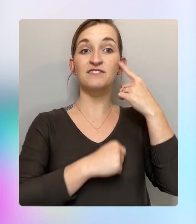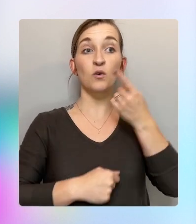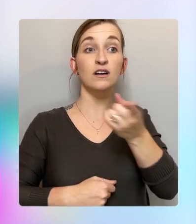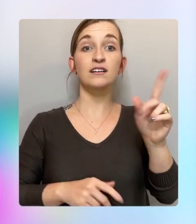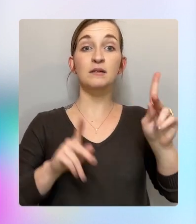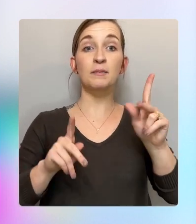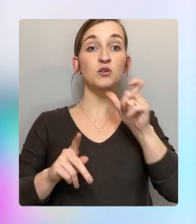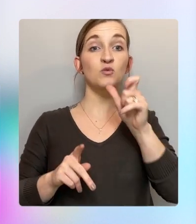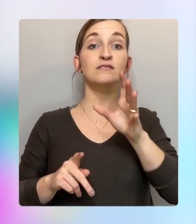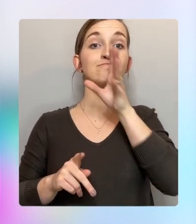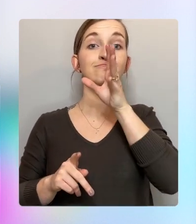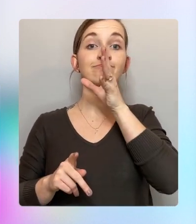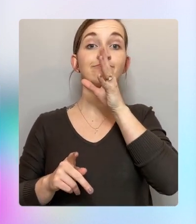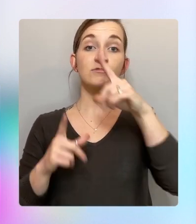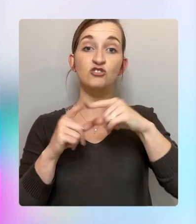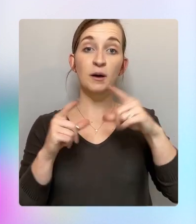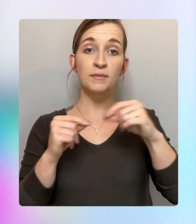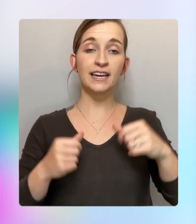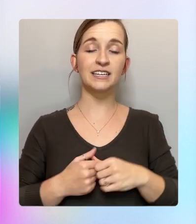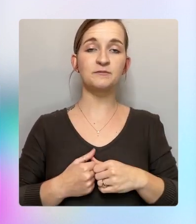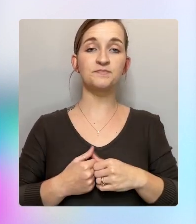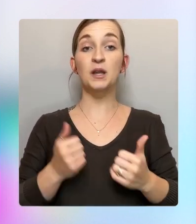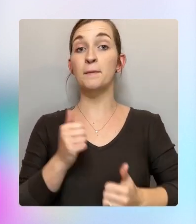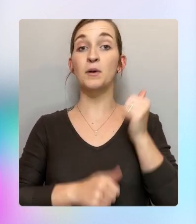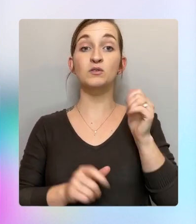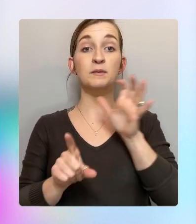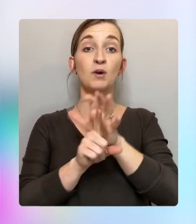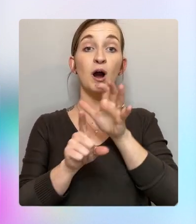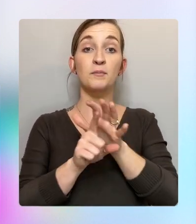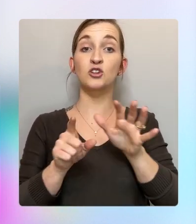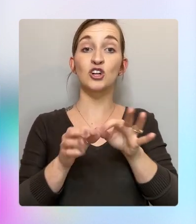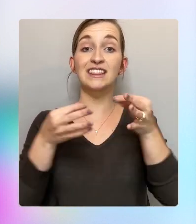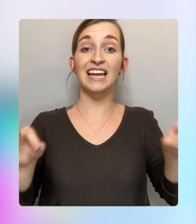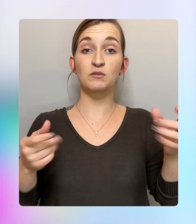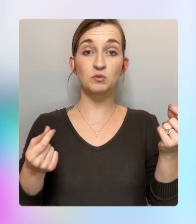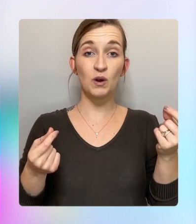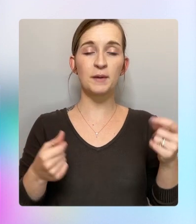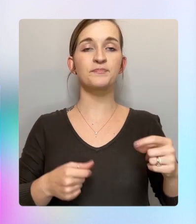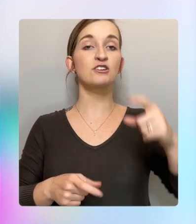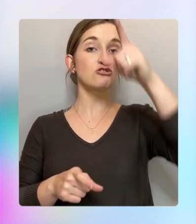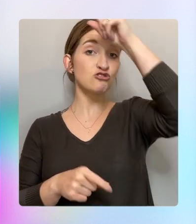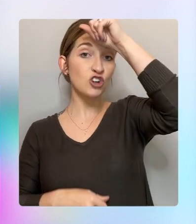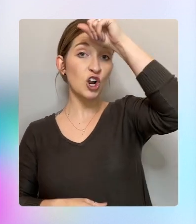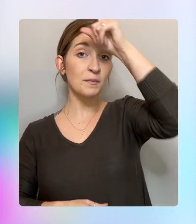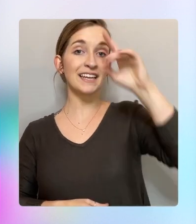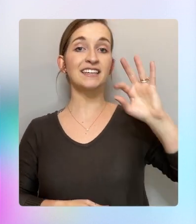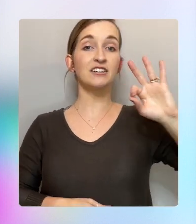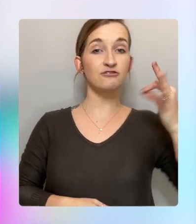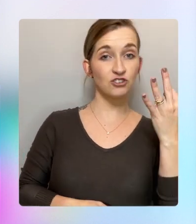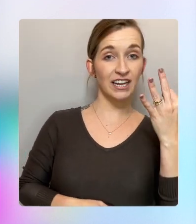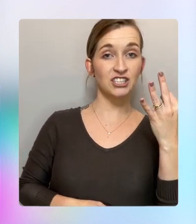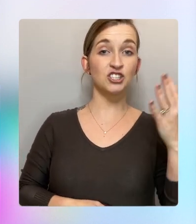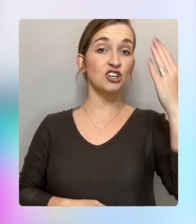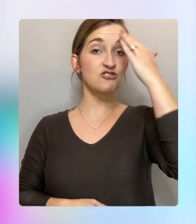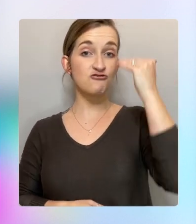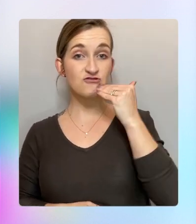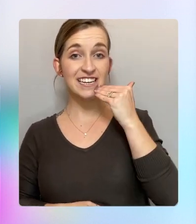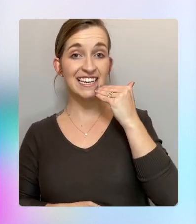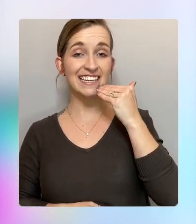we see across our games are German, French, Korean, Japanese, and Spanish. We track this demographic data over time